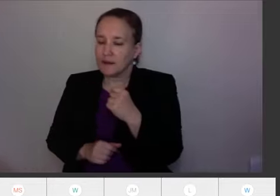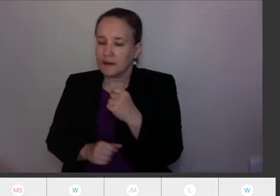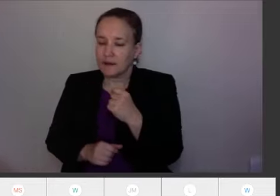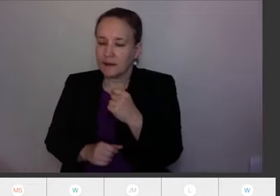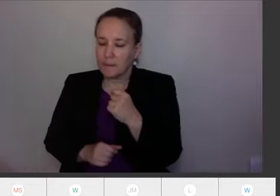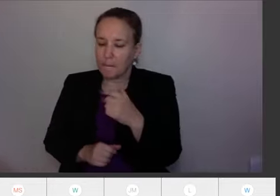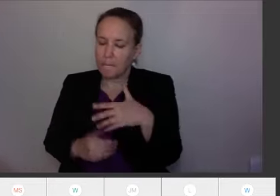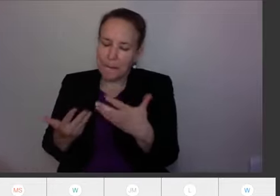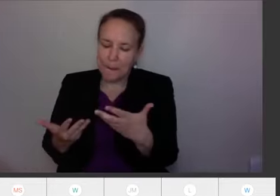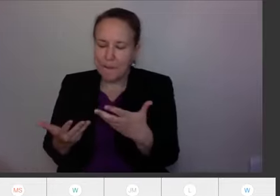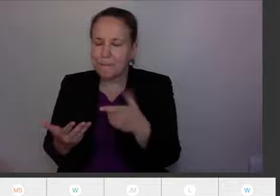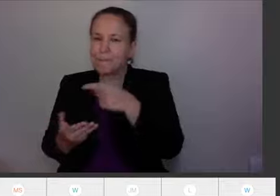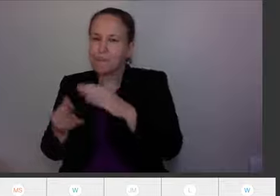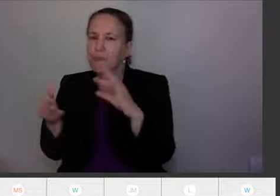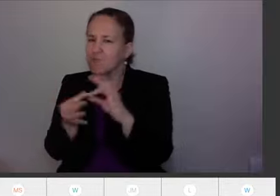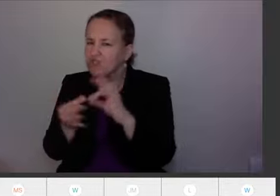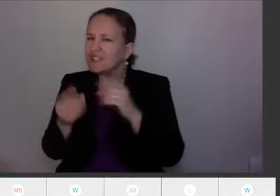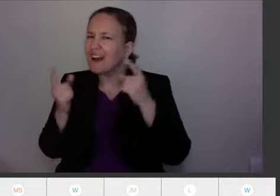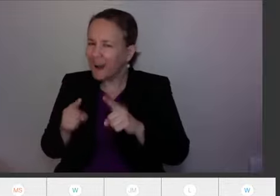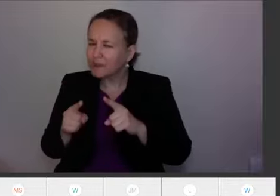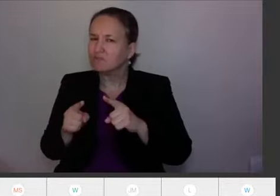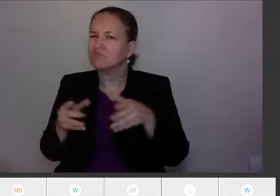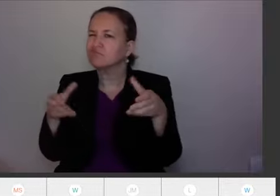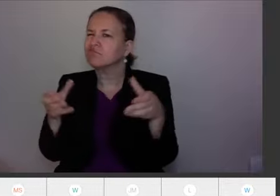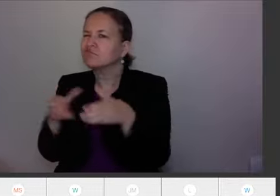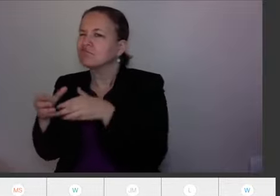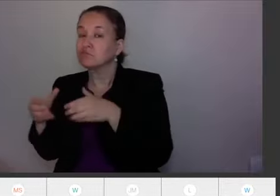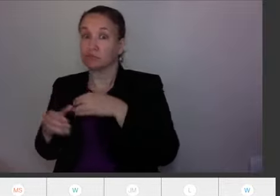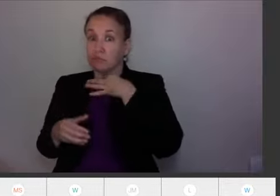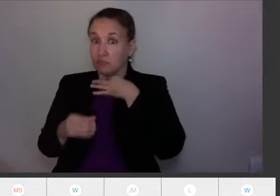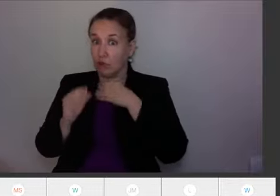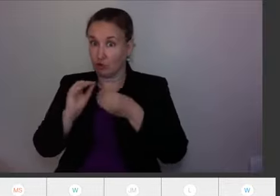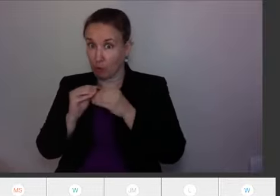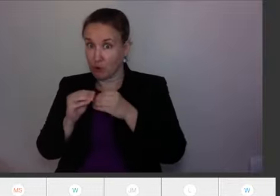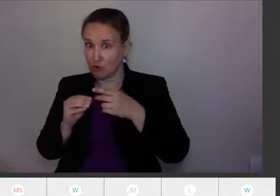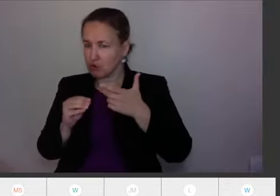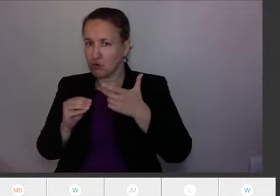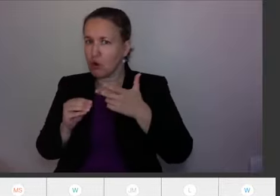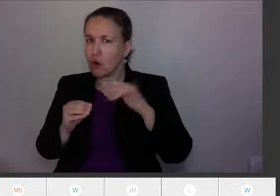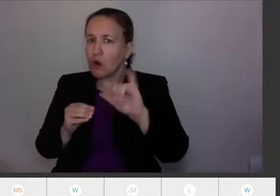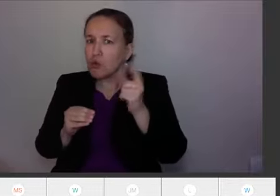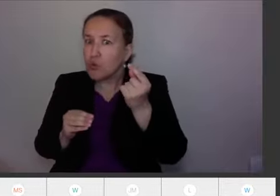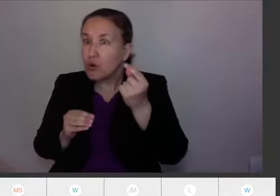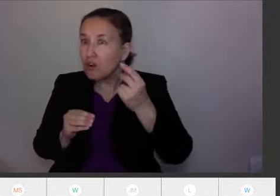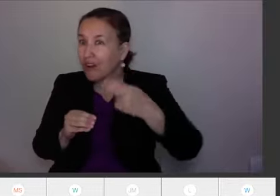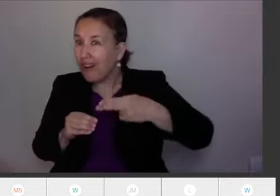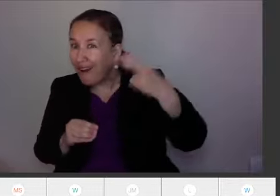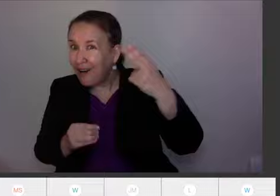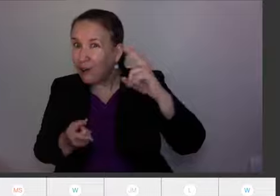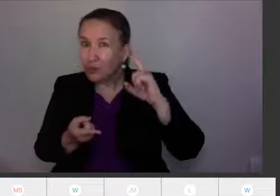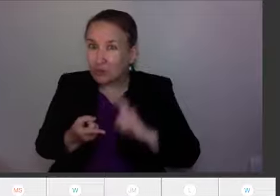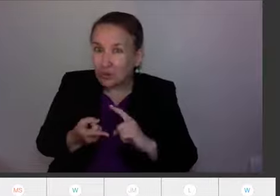i mean you mentioned these are happening how significant are these numbers is it to the point where uh you would recommend revisiting it or is